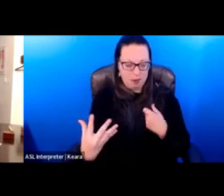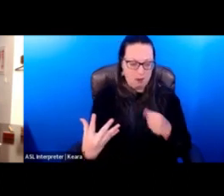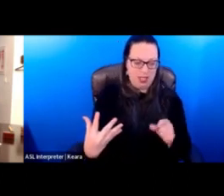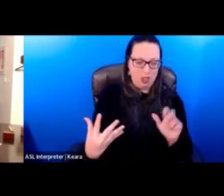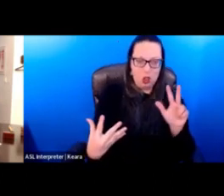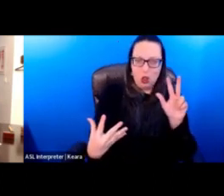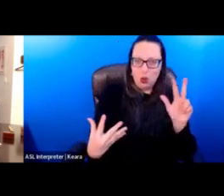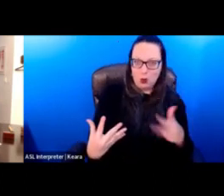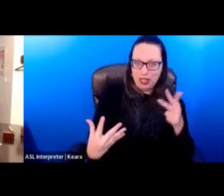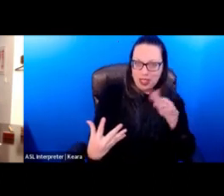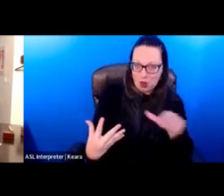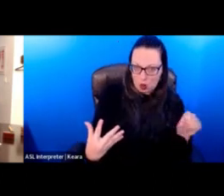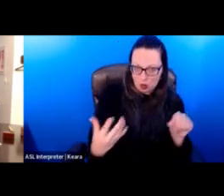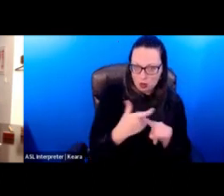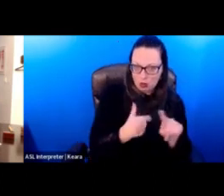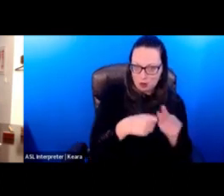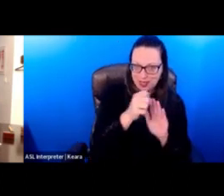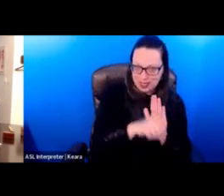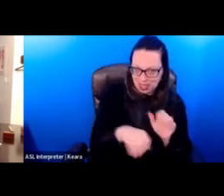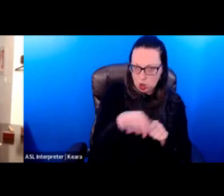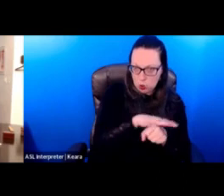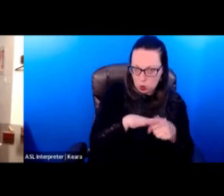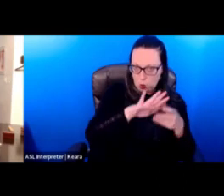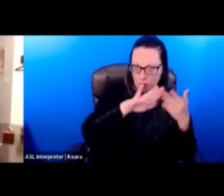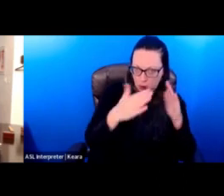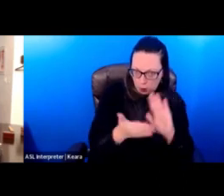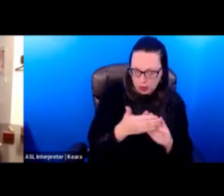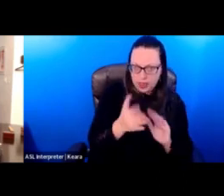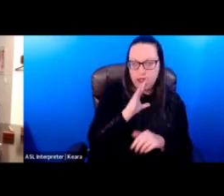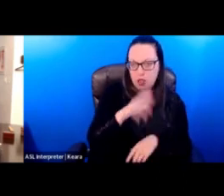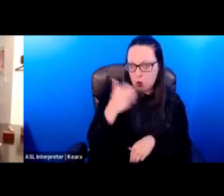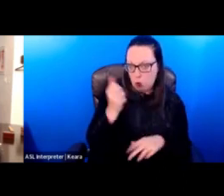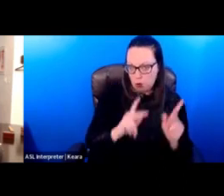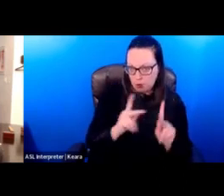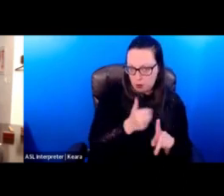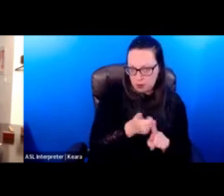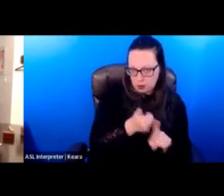but from state and local communities and older people themselves. But this depiction